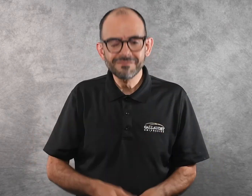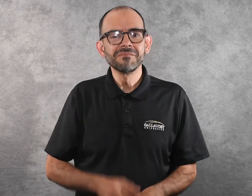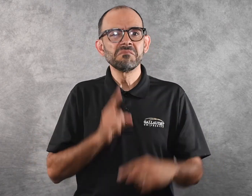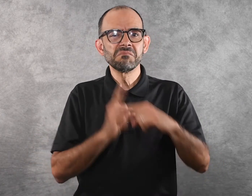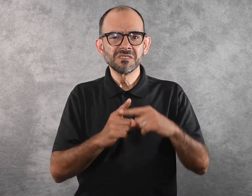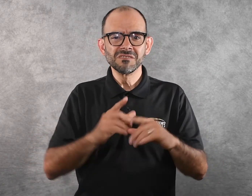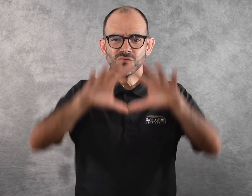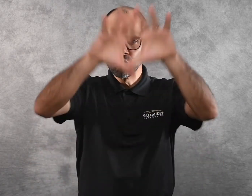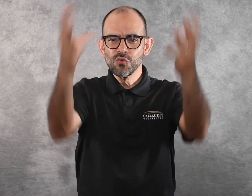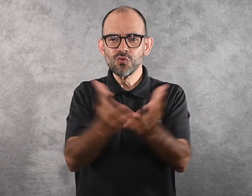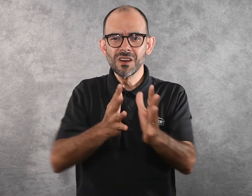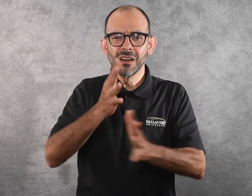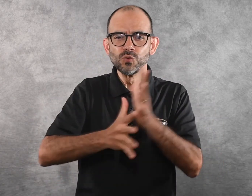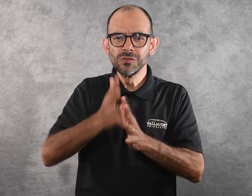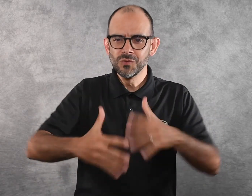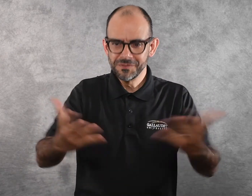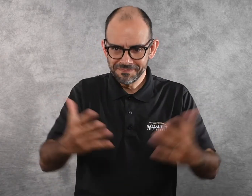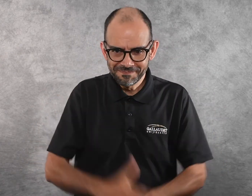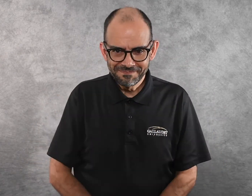and other universal gestures.